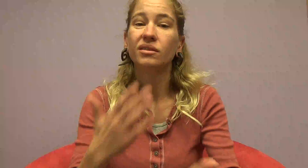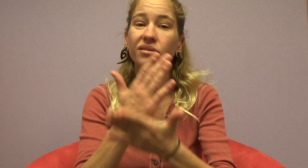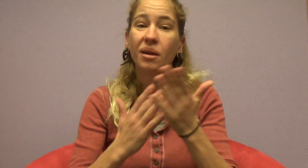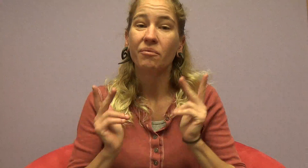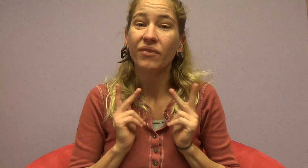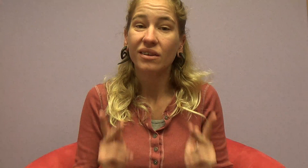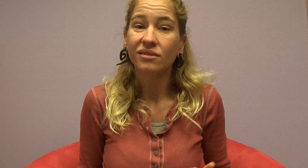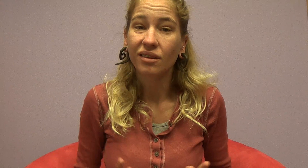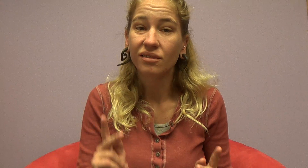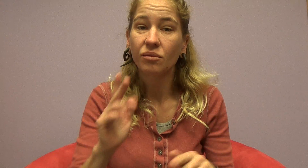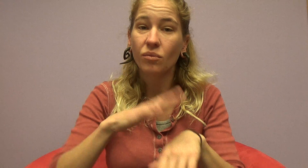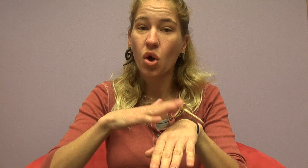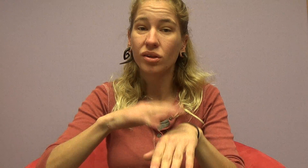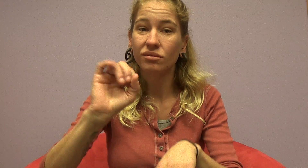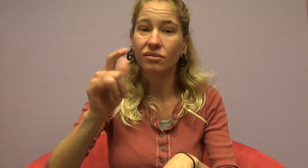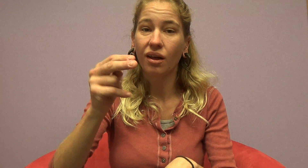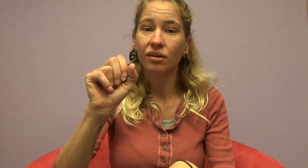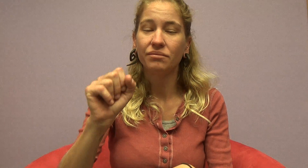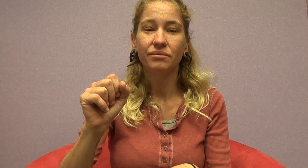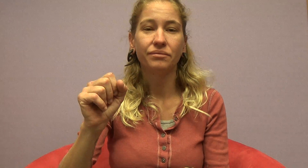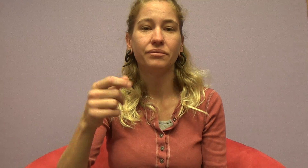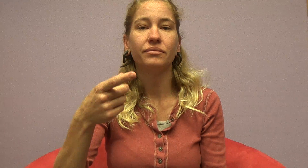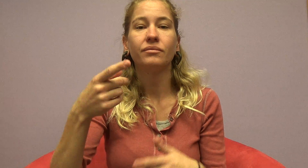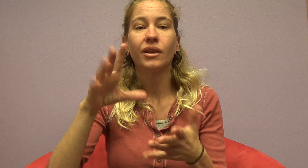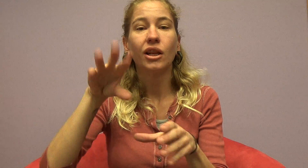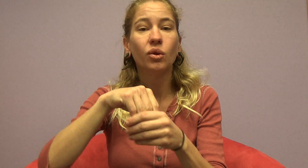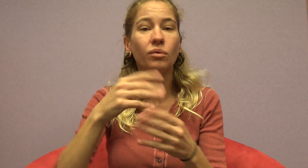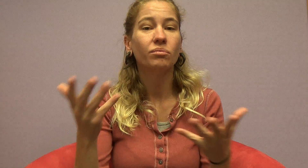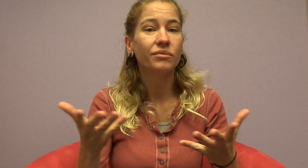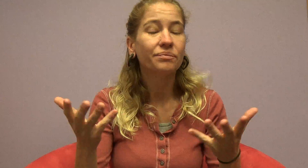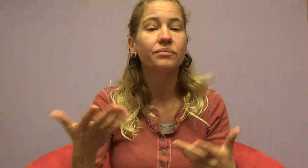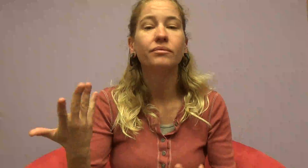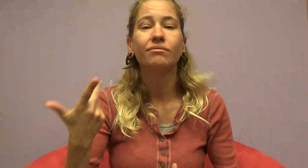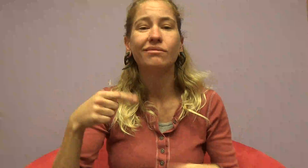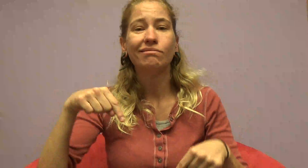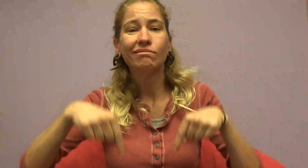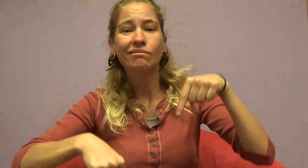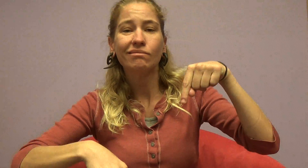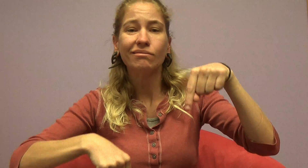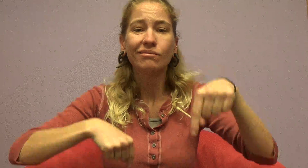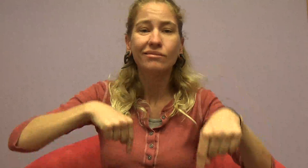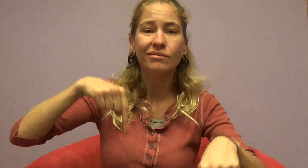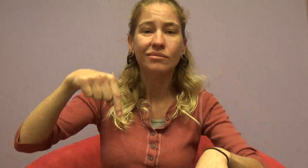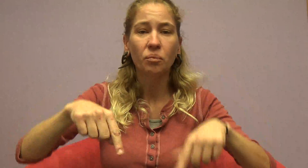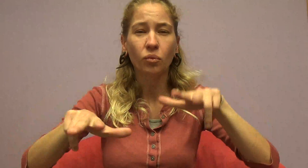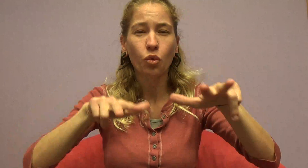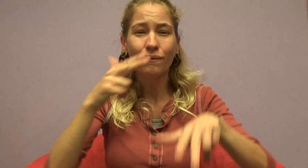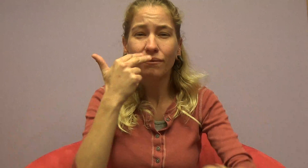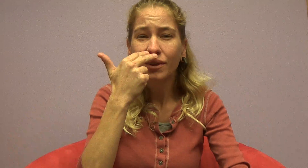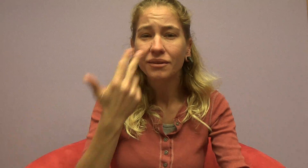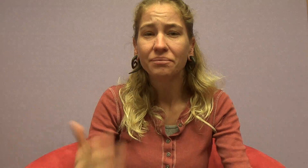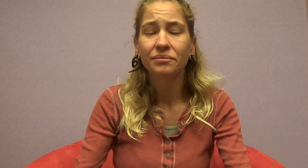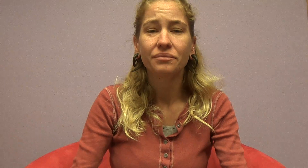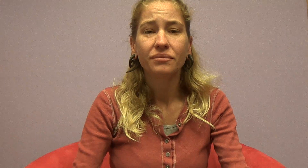Some physical warning signs includes the following: difficulty walking/walks funny;